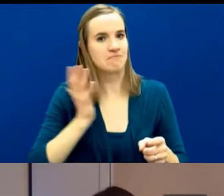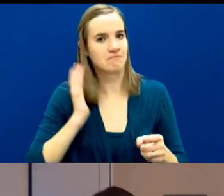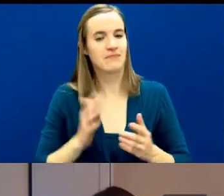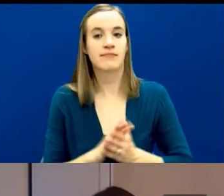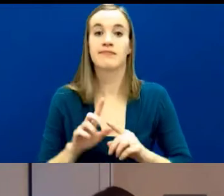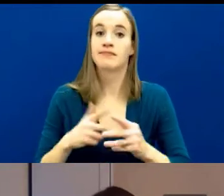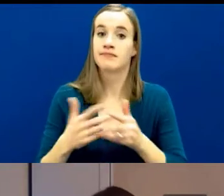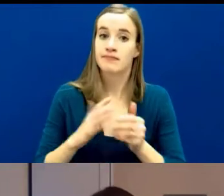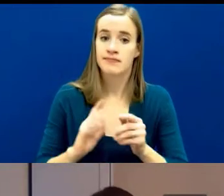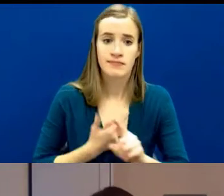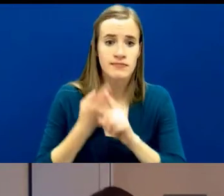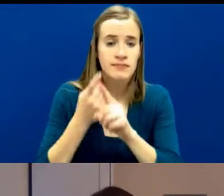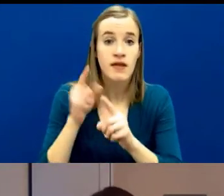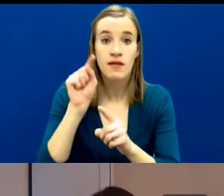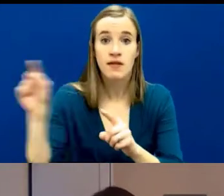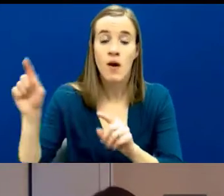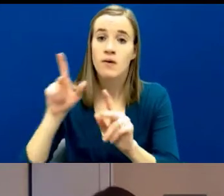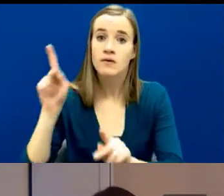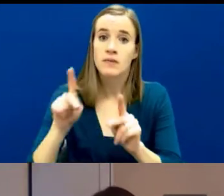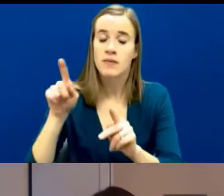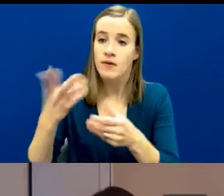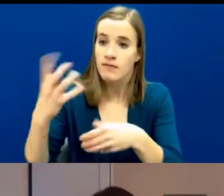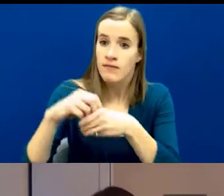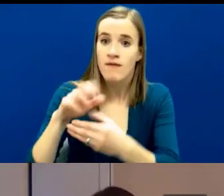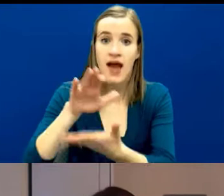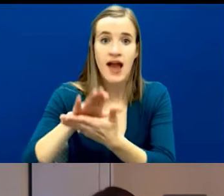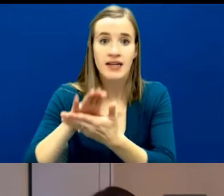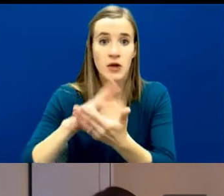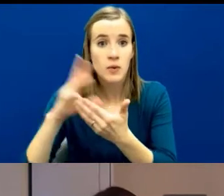information about the civil rights movement. We also had people from our